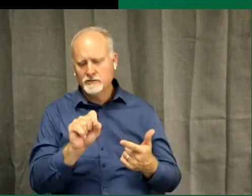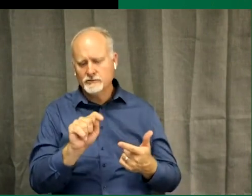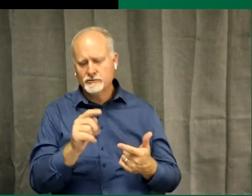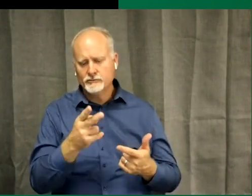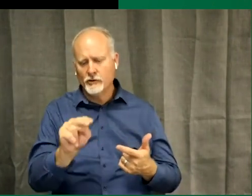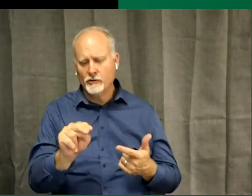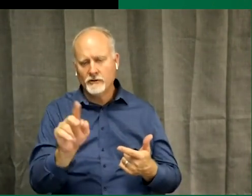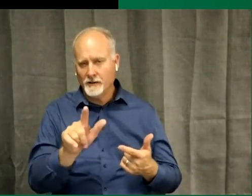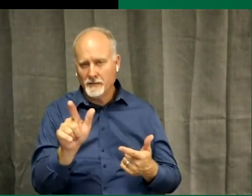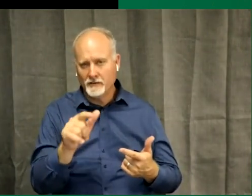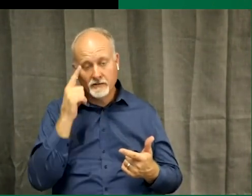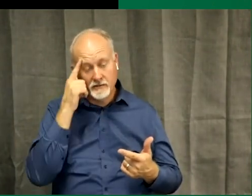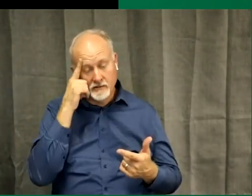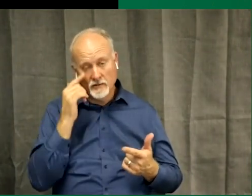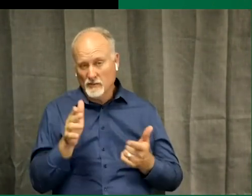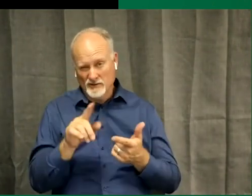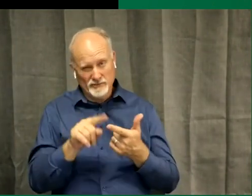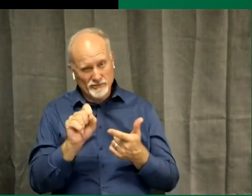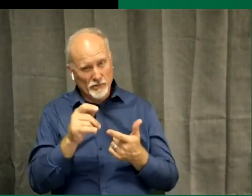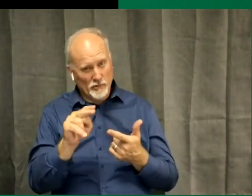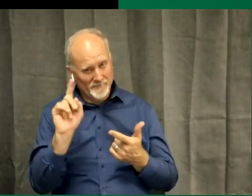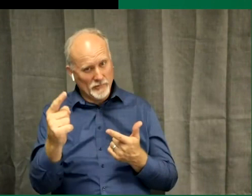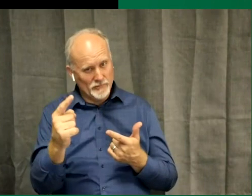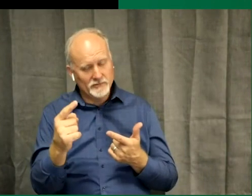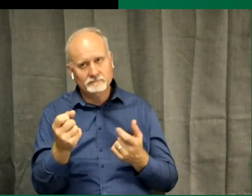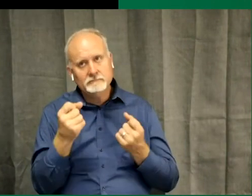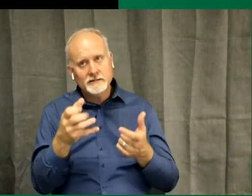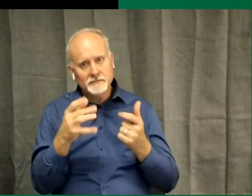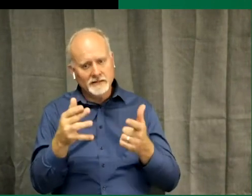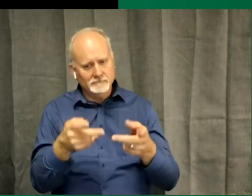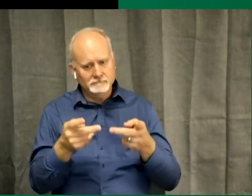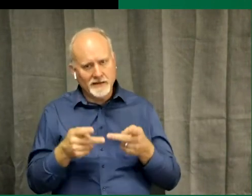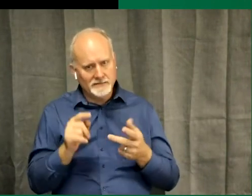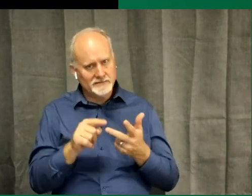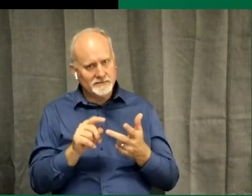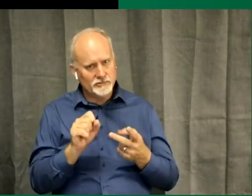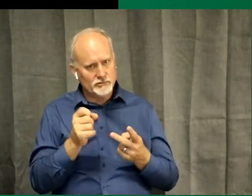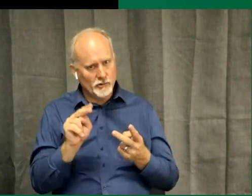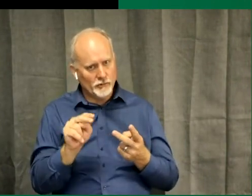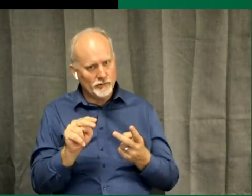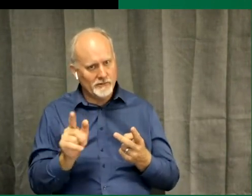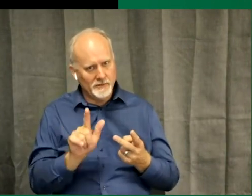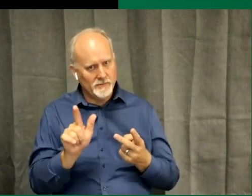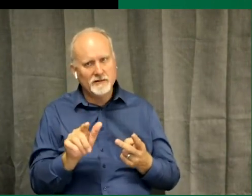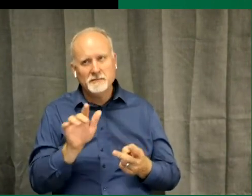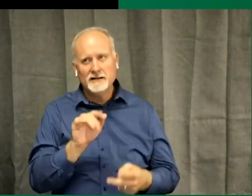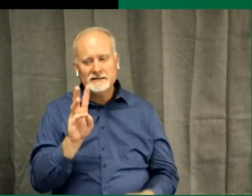you look at stein at stern library first there are many spaces uh approximately 60 spaces available